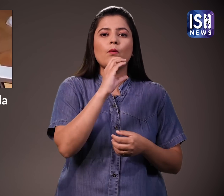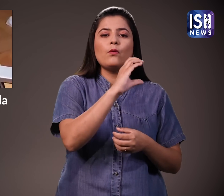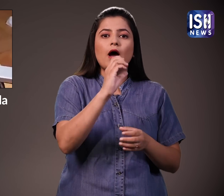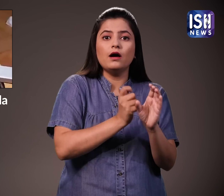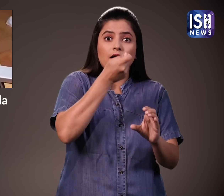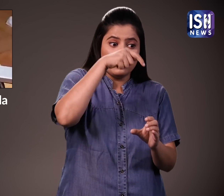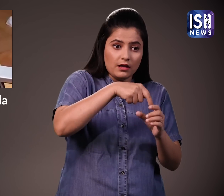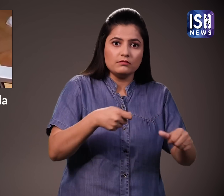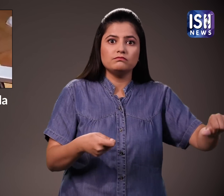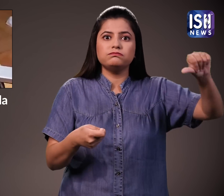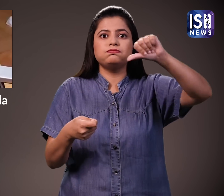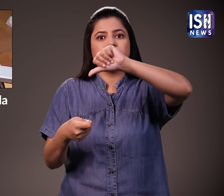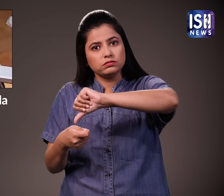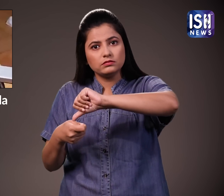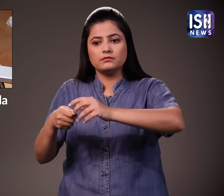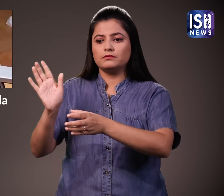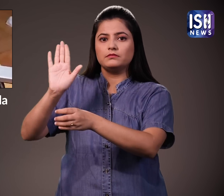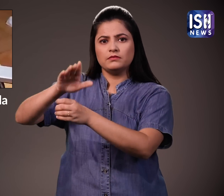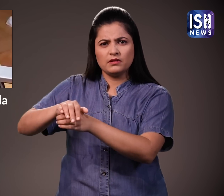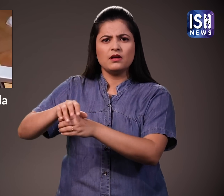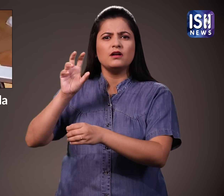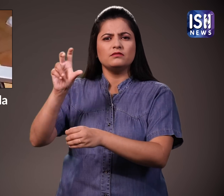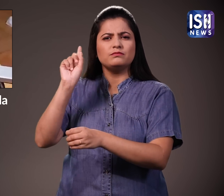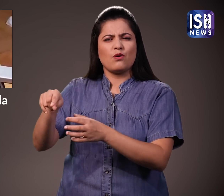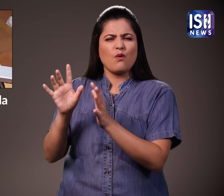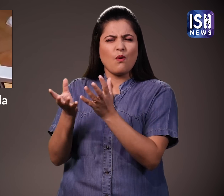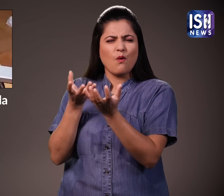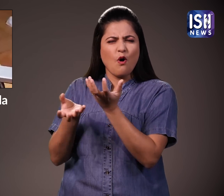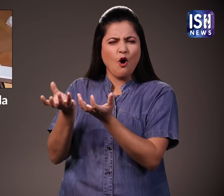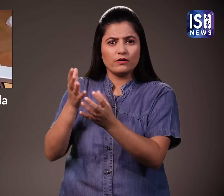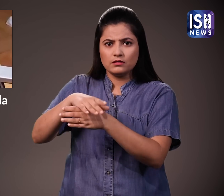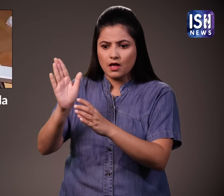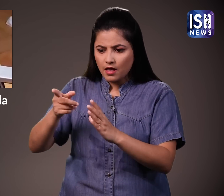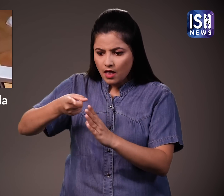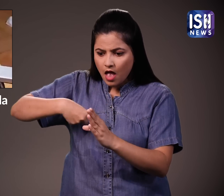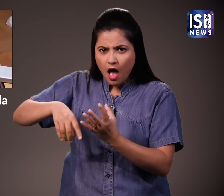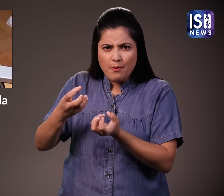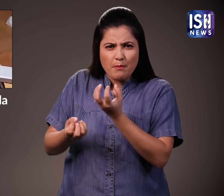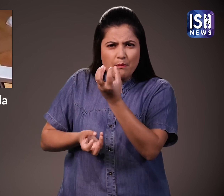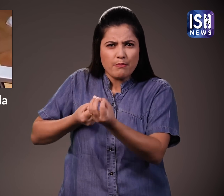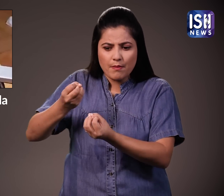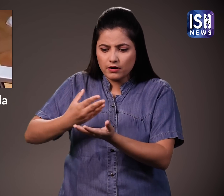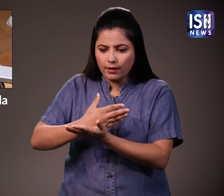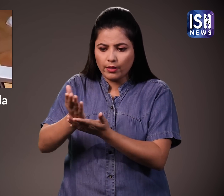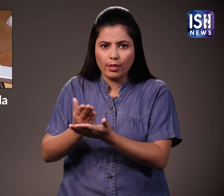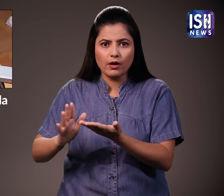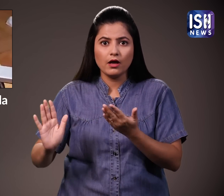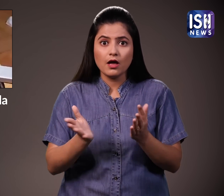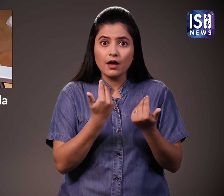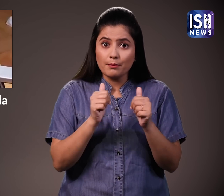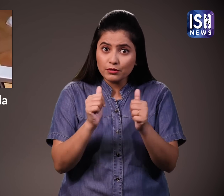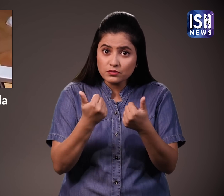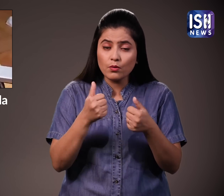Pour a small bottle of cola inside it and heat then throw the cola it will be like new.